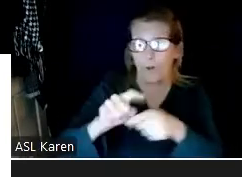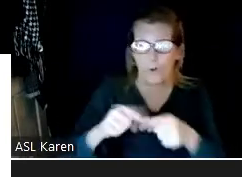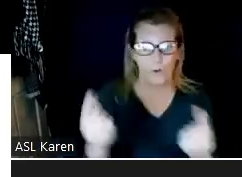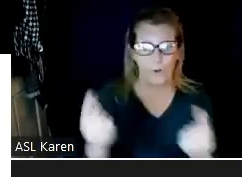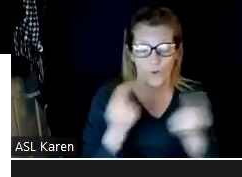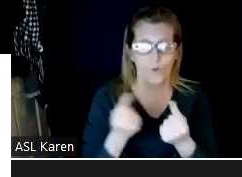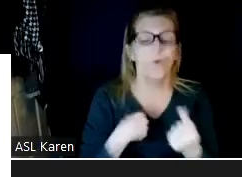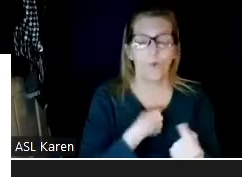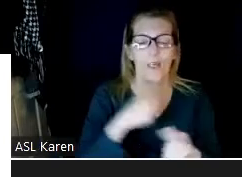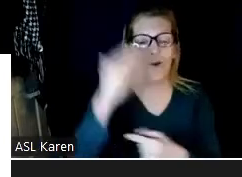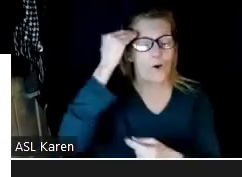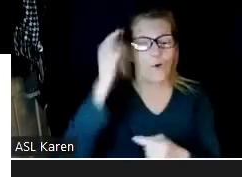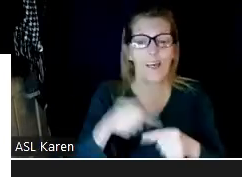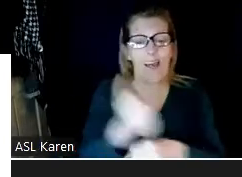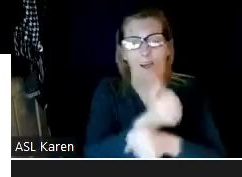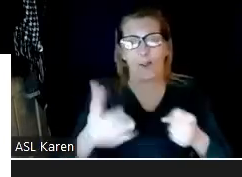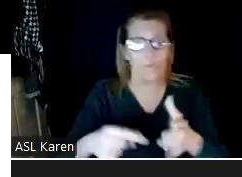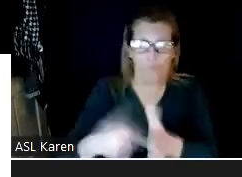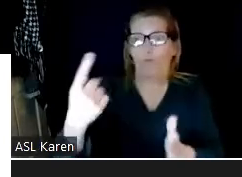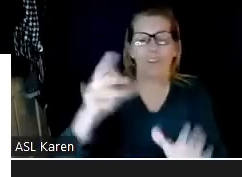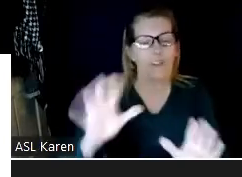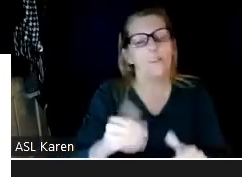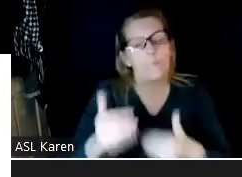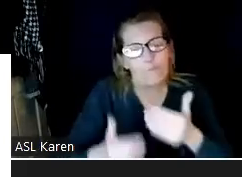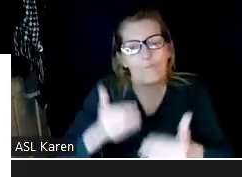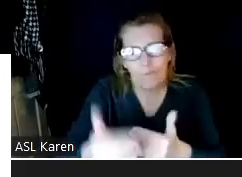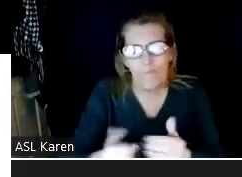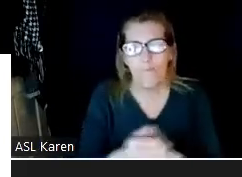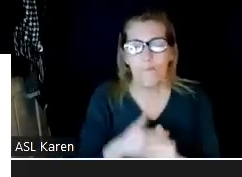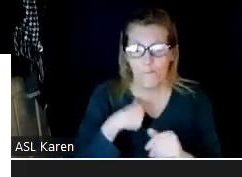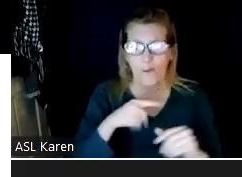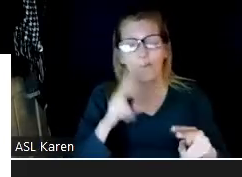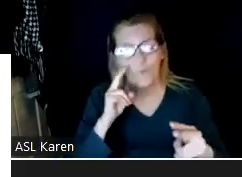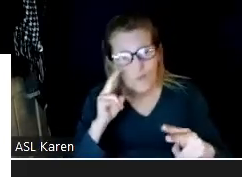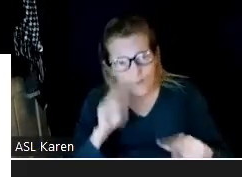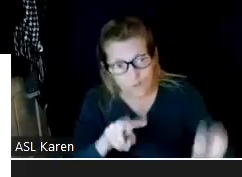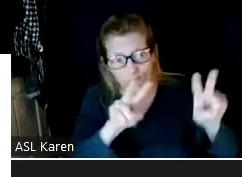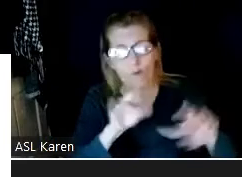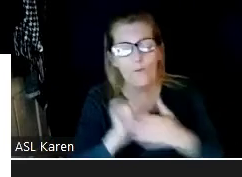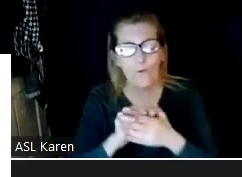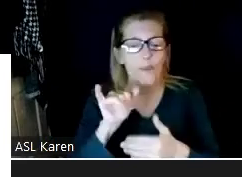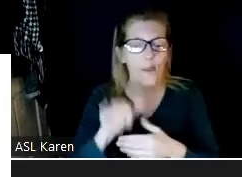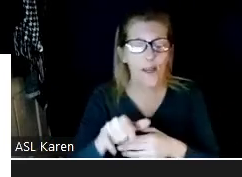We do know that we can't do everything at once. 15:09:05 So we anticipate that some of the information you provide us are things that